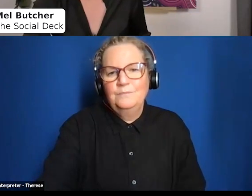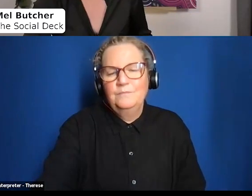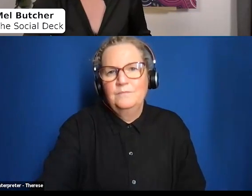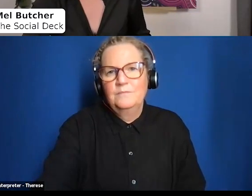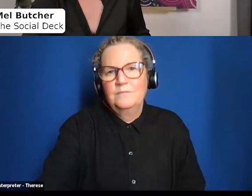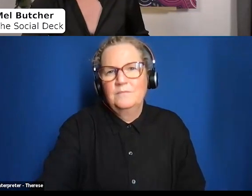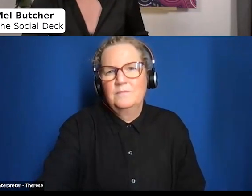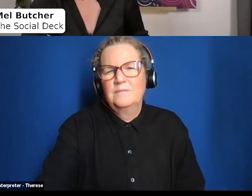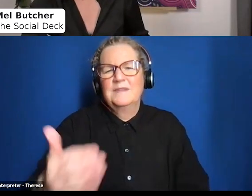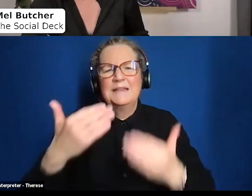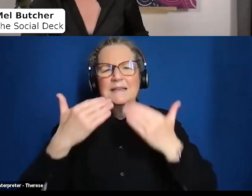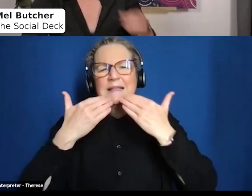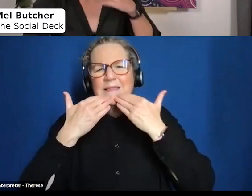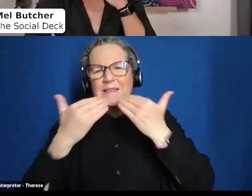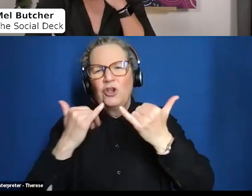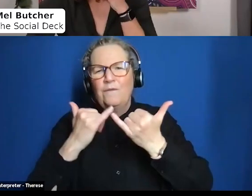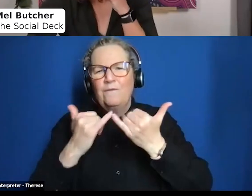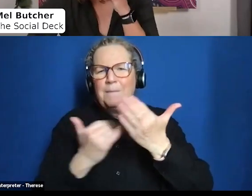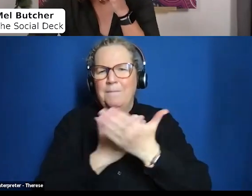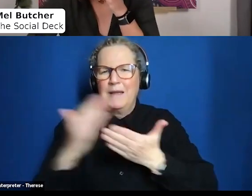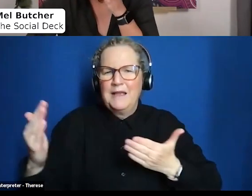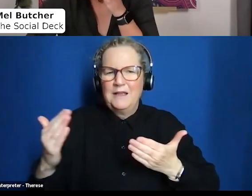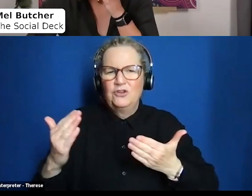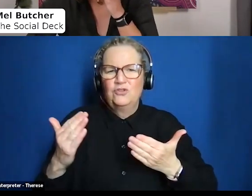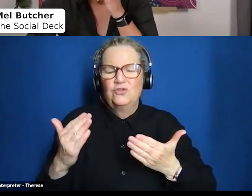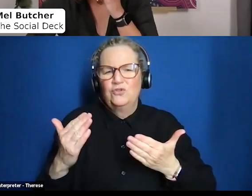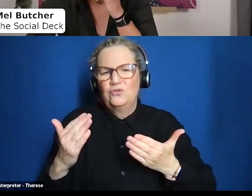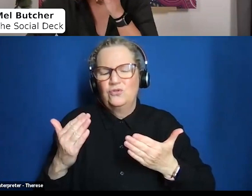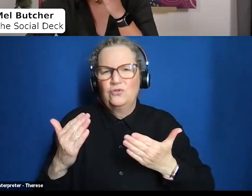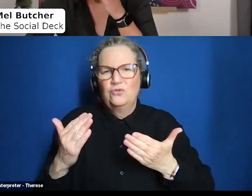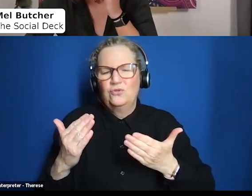And I think related to this somewhat in terms of tracking